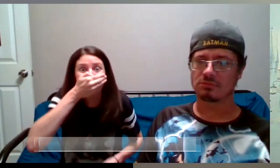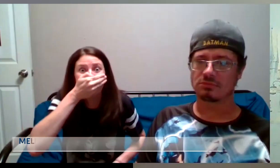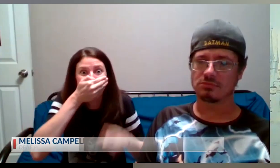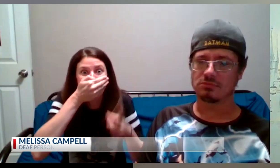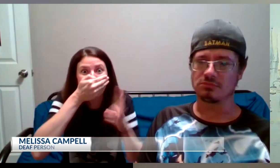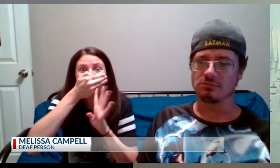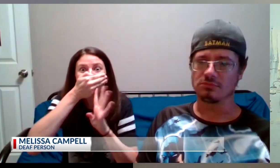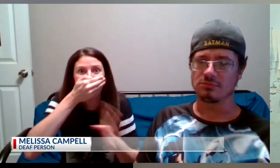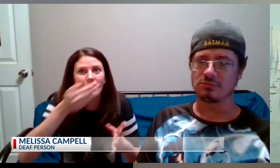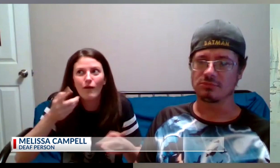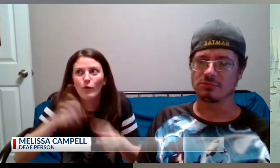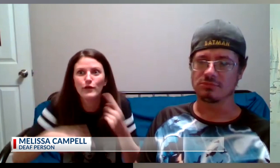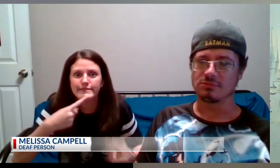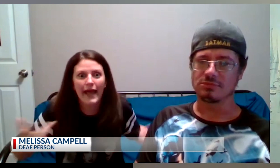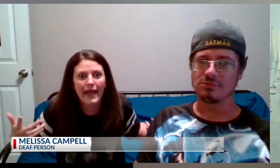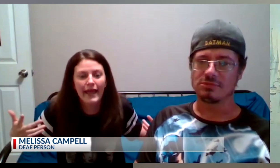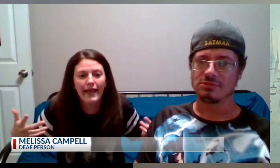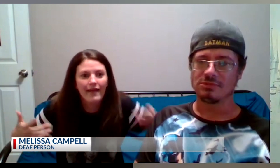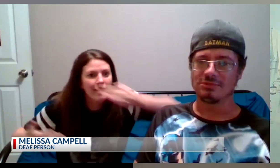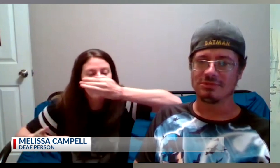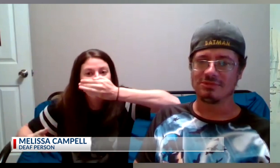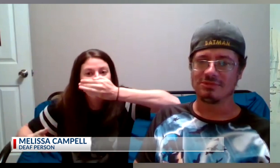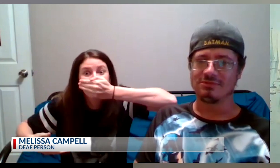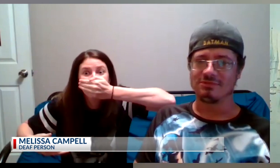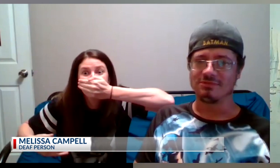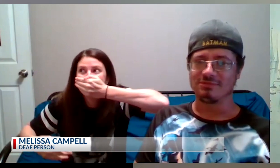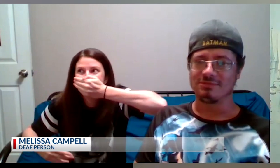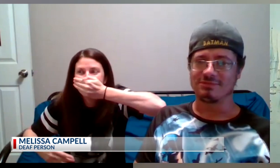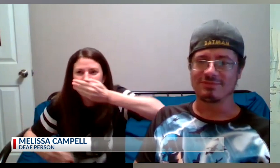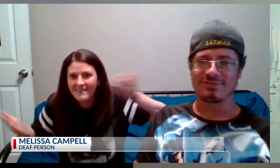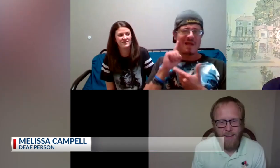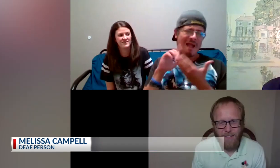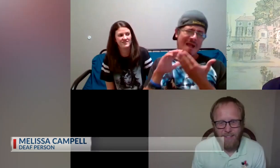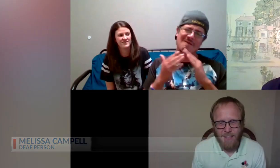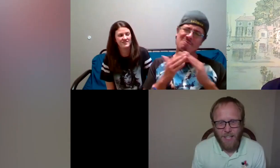It's like trying to talk like this